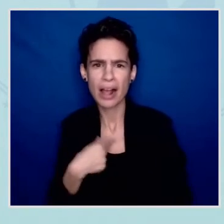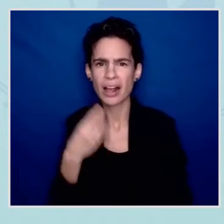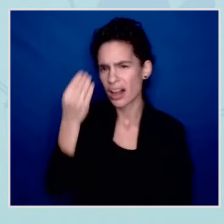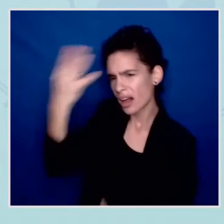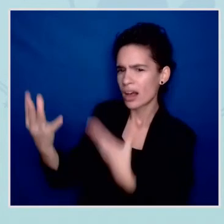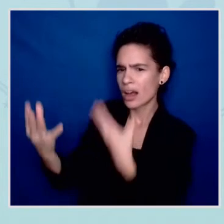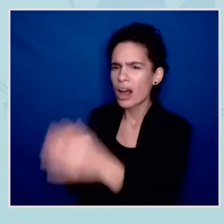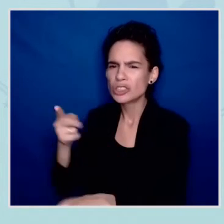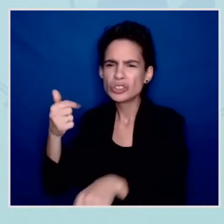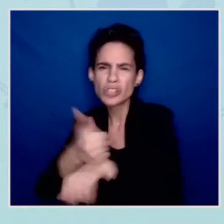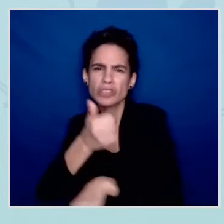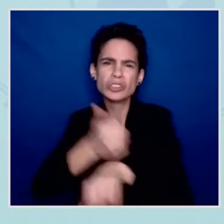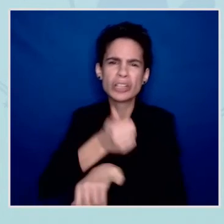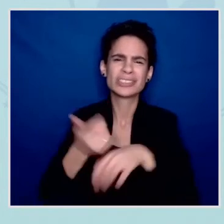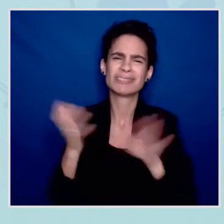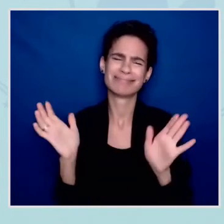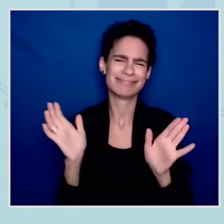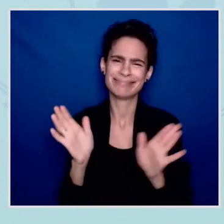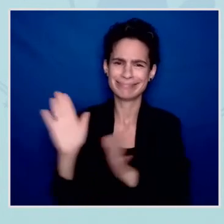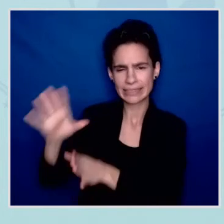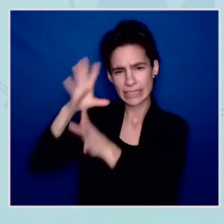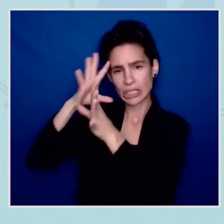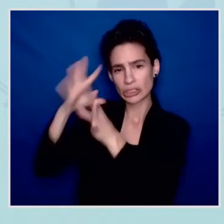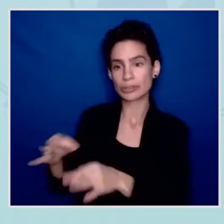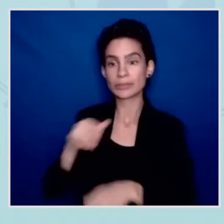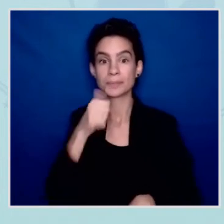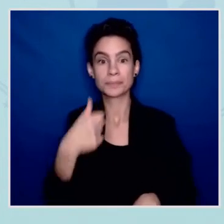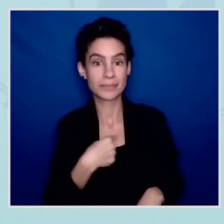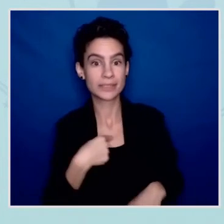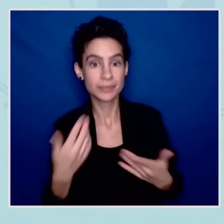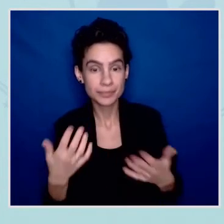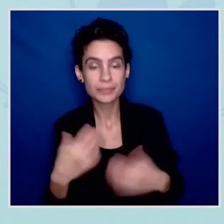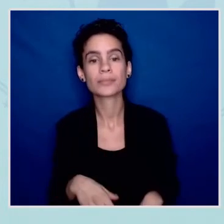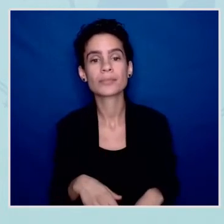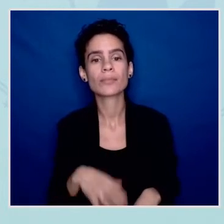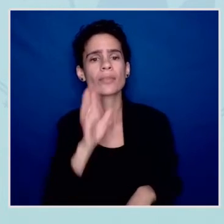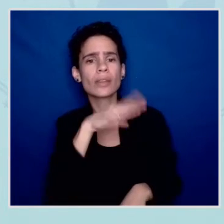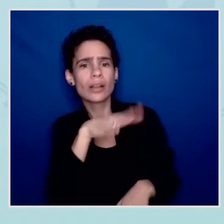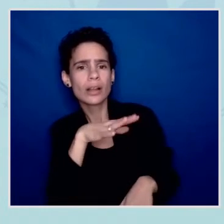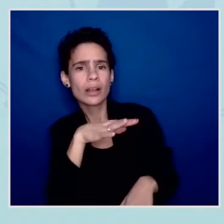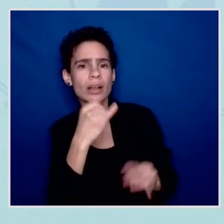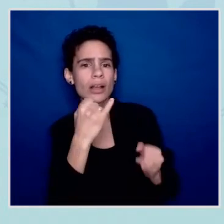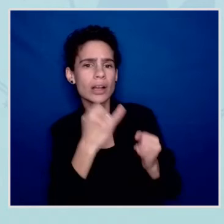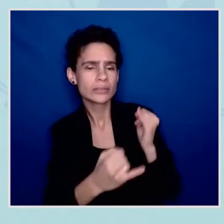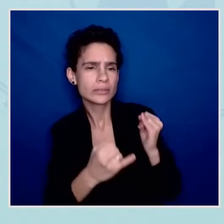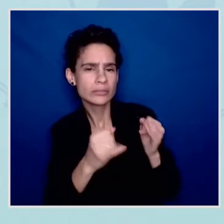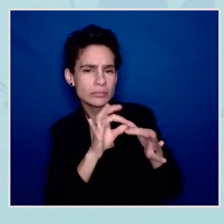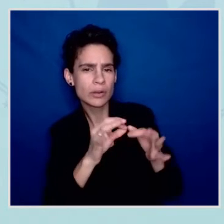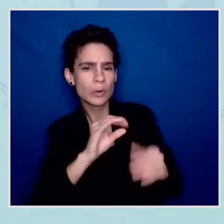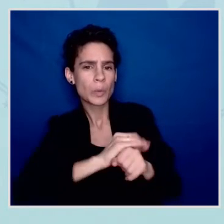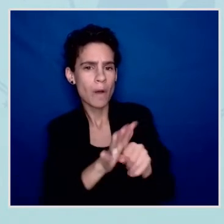NOT THE RESPONSIBILITY IS CRIMINAL, AND IF THAT IS CONCLUDED, THE ATTORNEY GENERAL